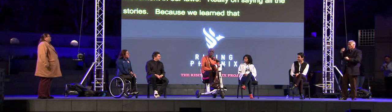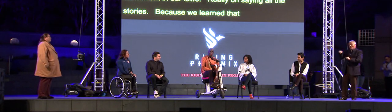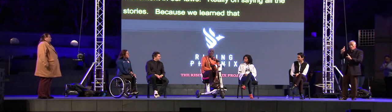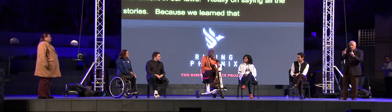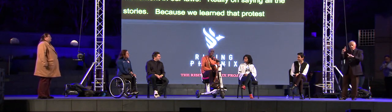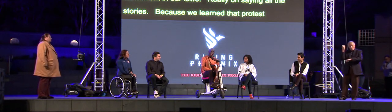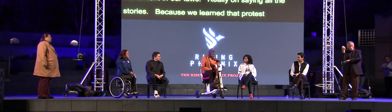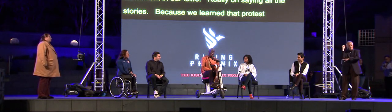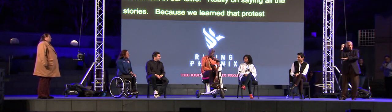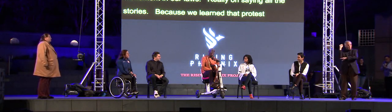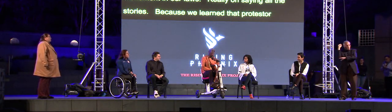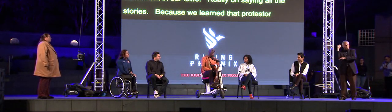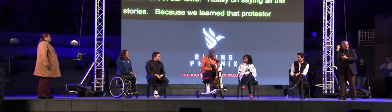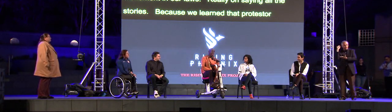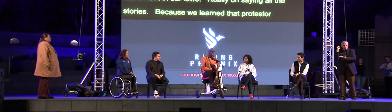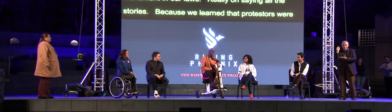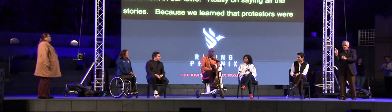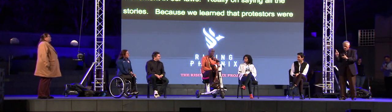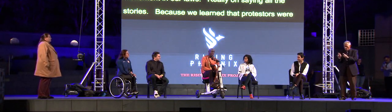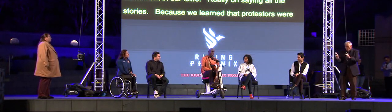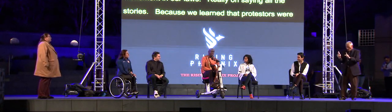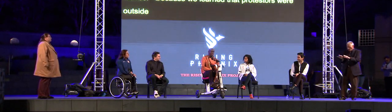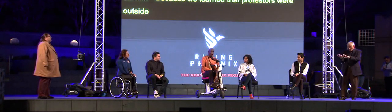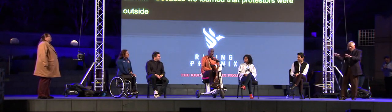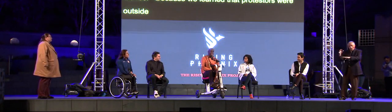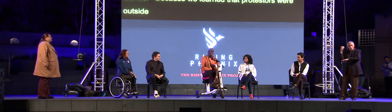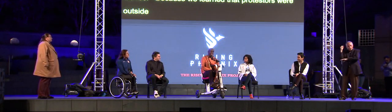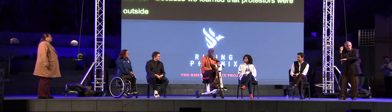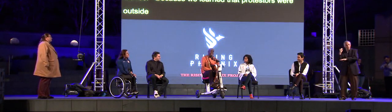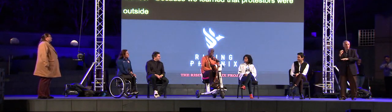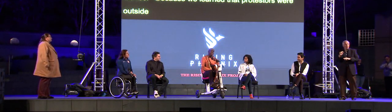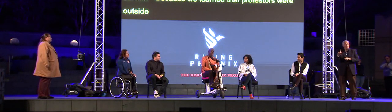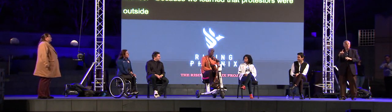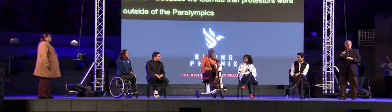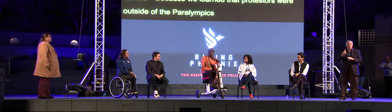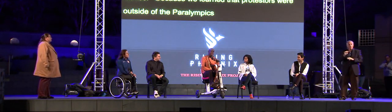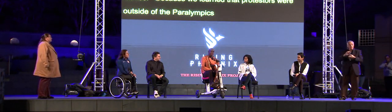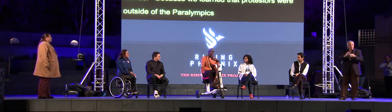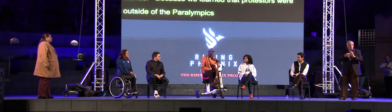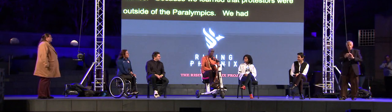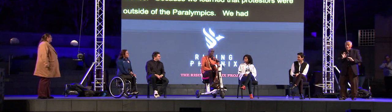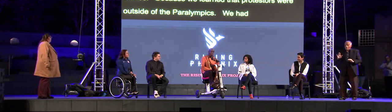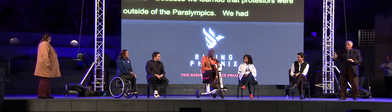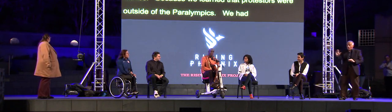were outside of the Olympics, so we had to say their stories too.